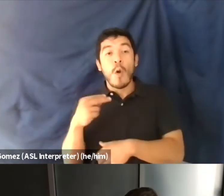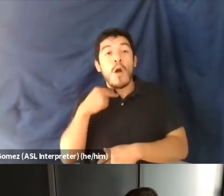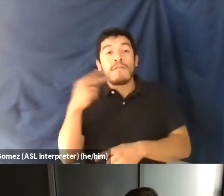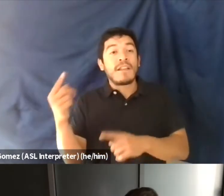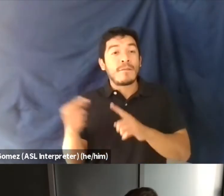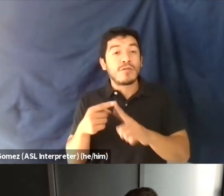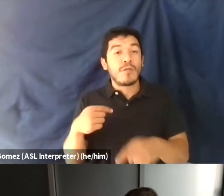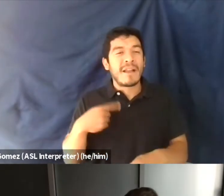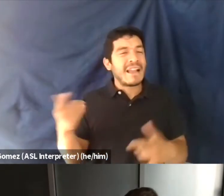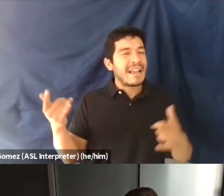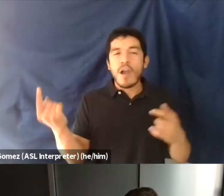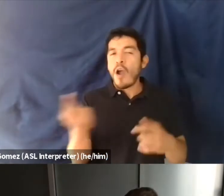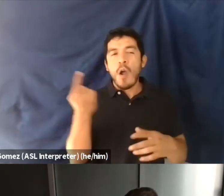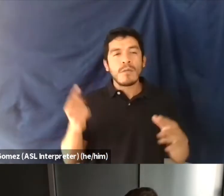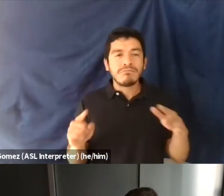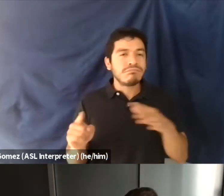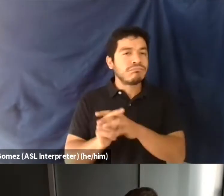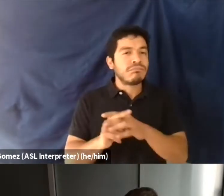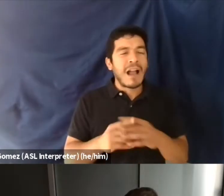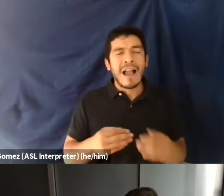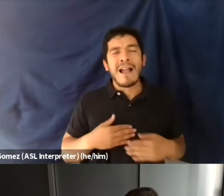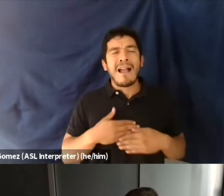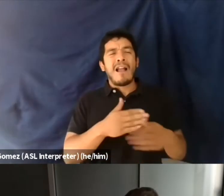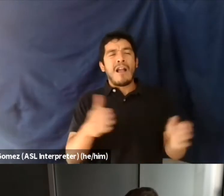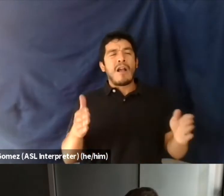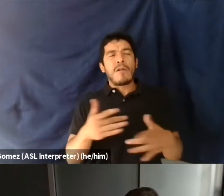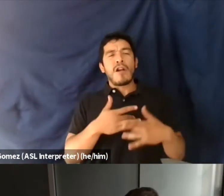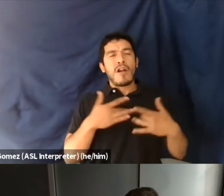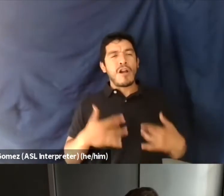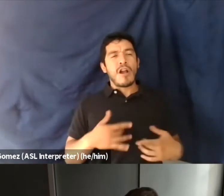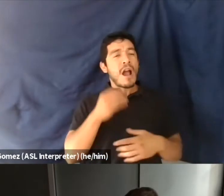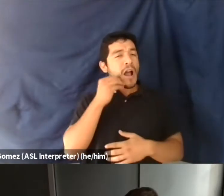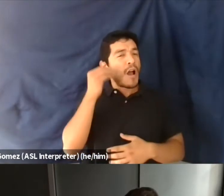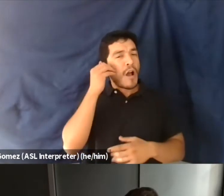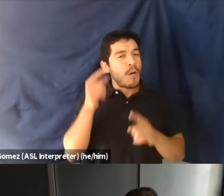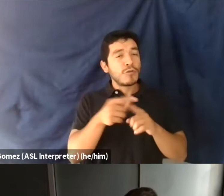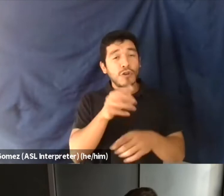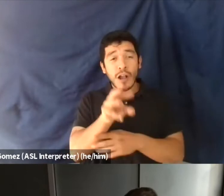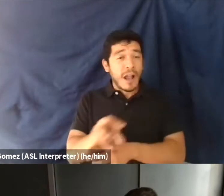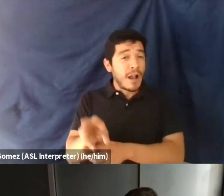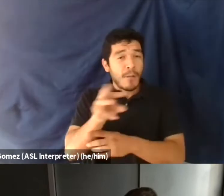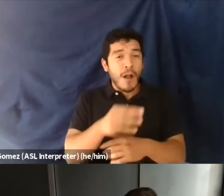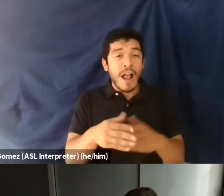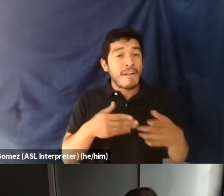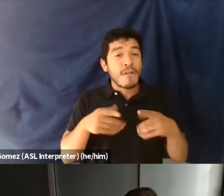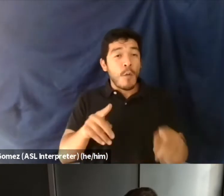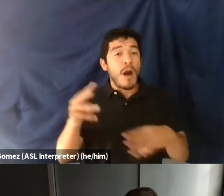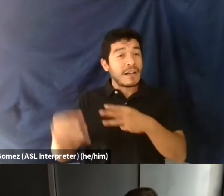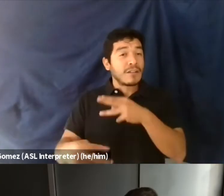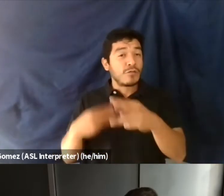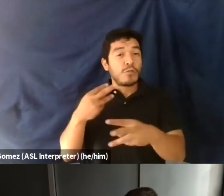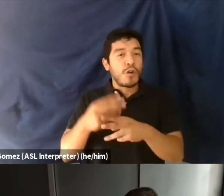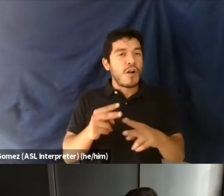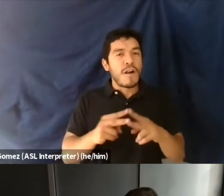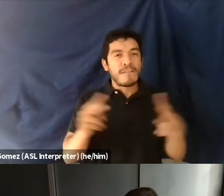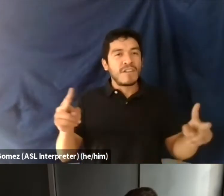he would always open up his heart and his home to the crew even while his world was like very uncertain